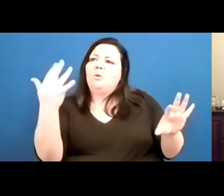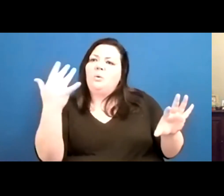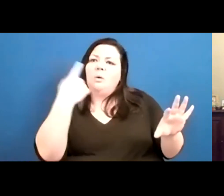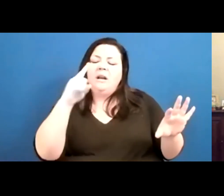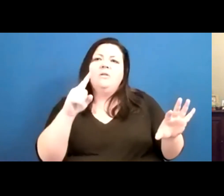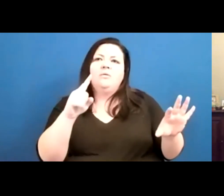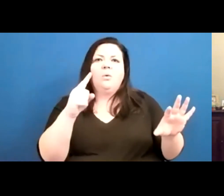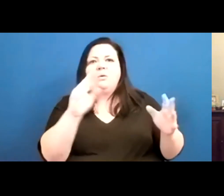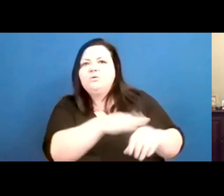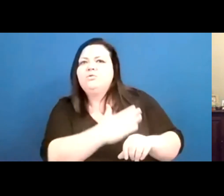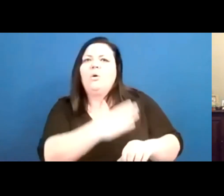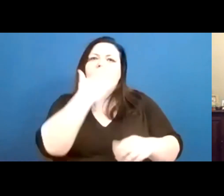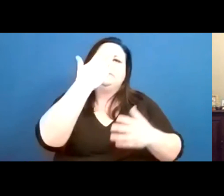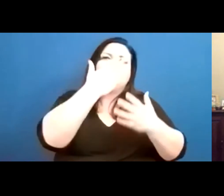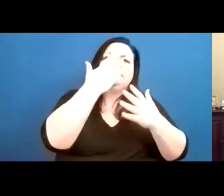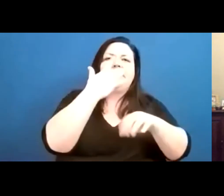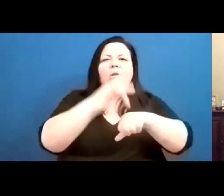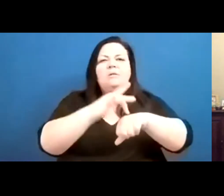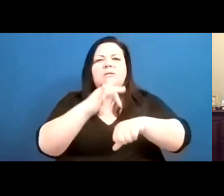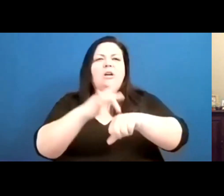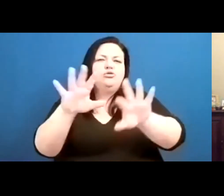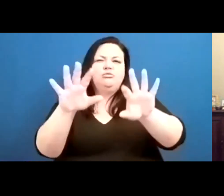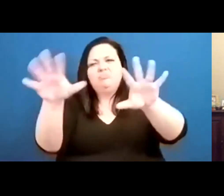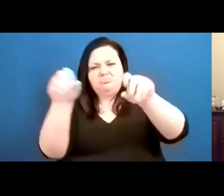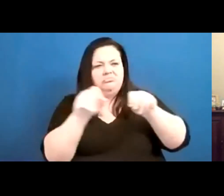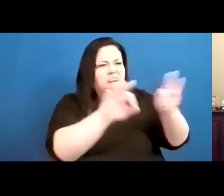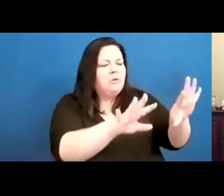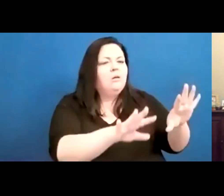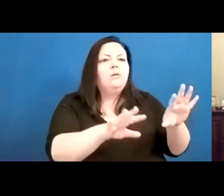smell, taste, or texture, what do I pine for and miss